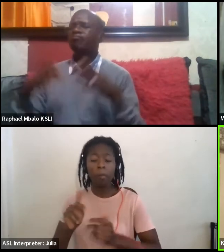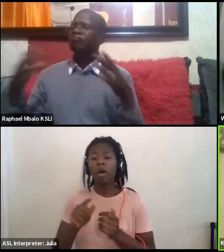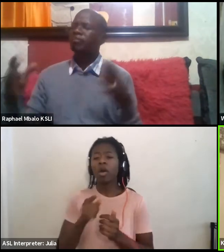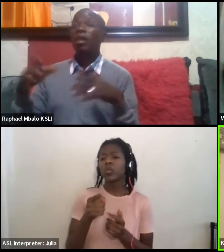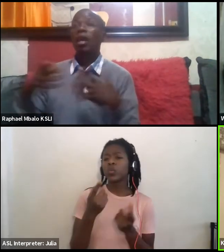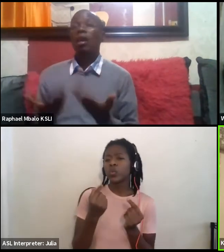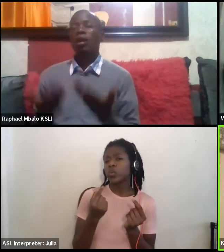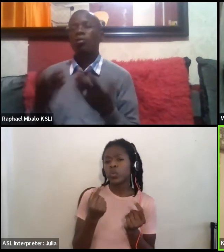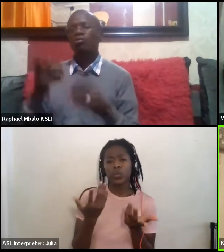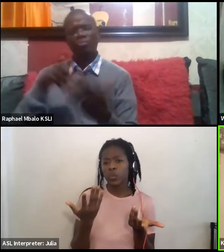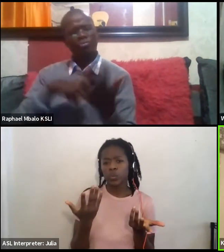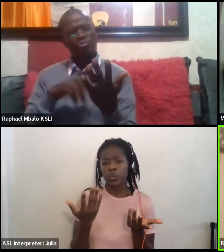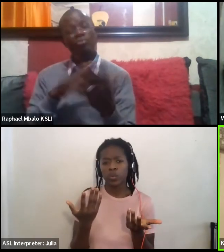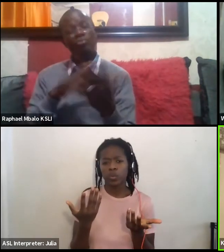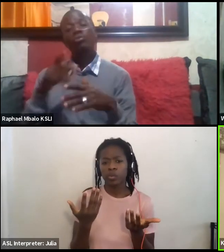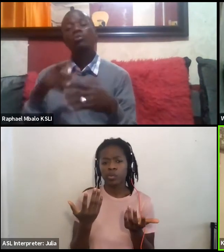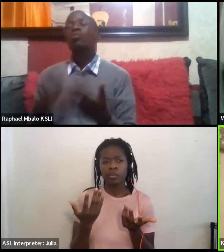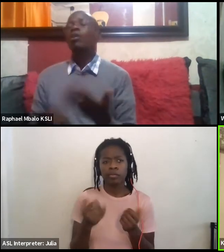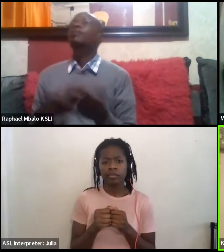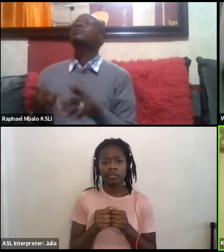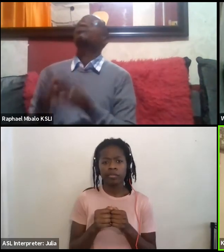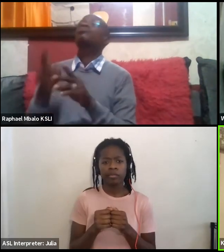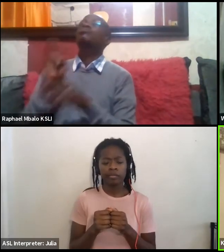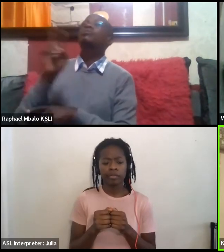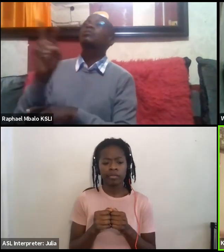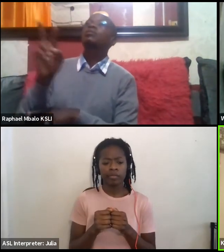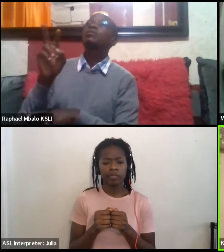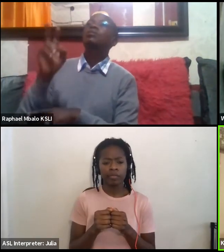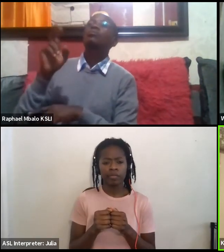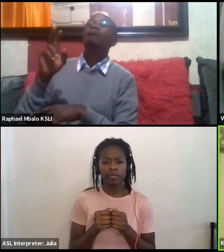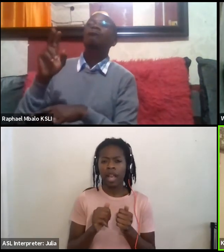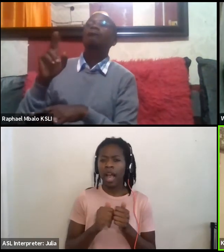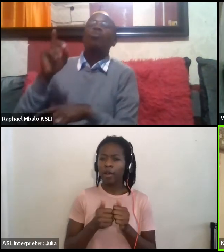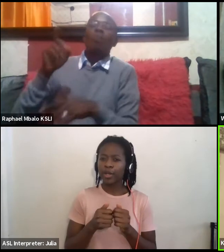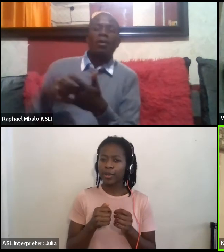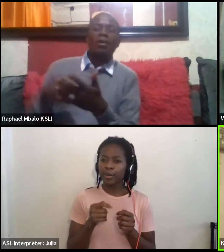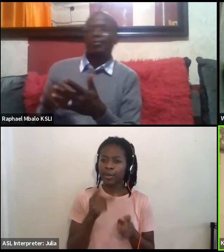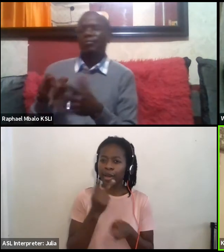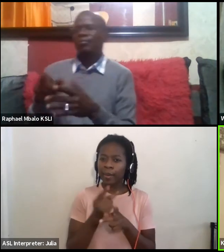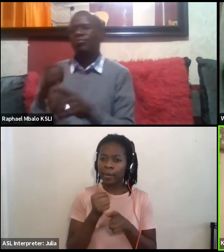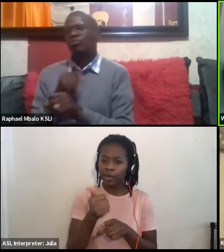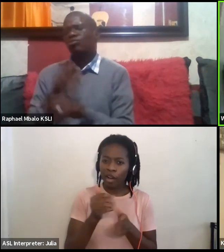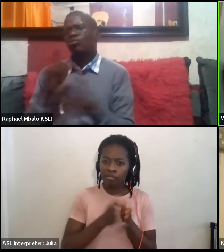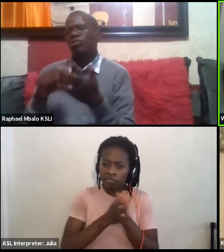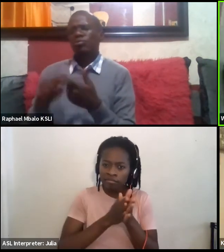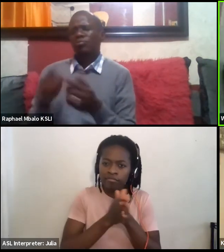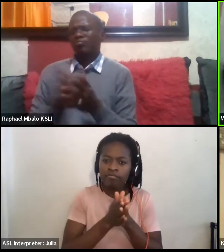What do you do to excite yourself artistically? Okay.